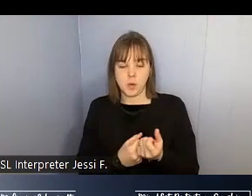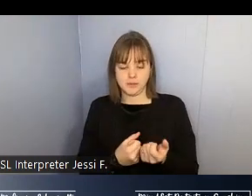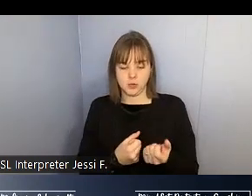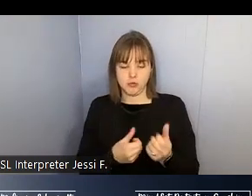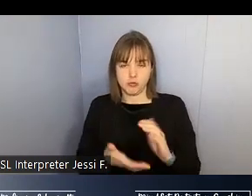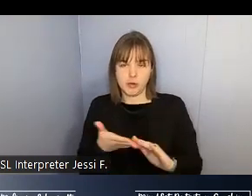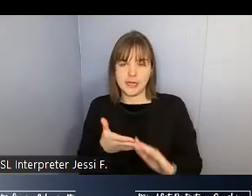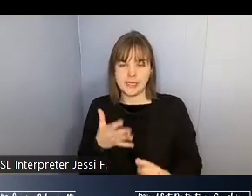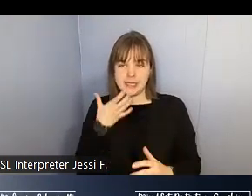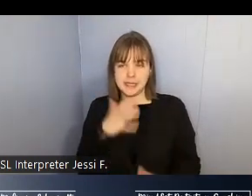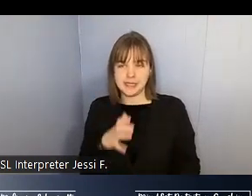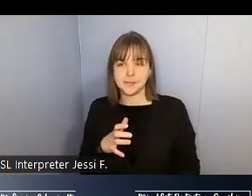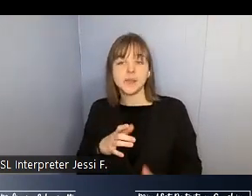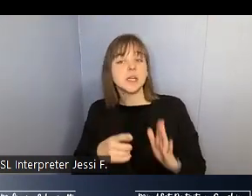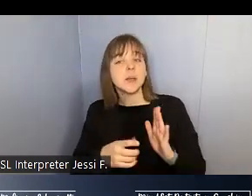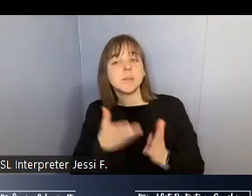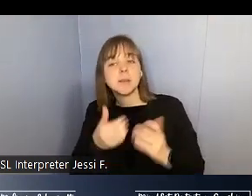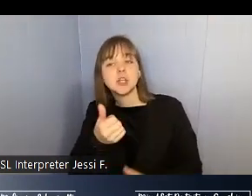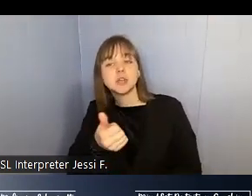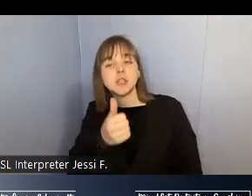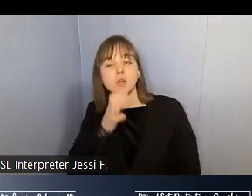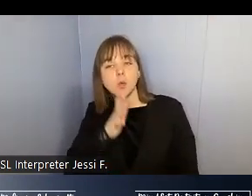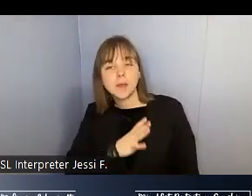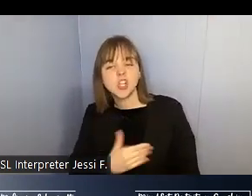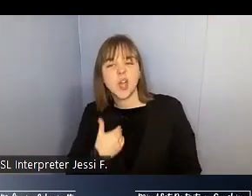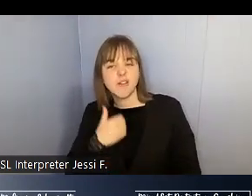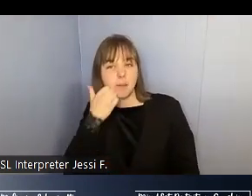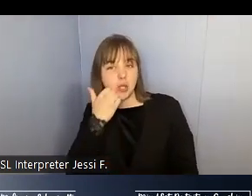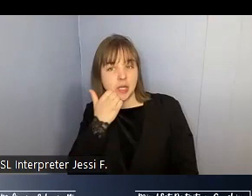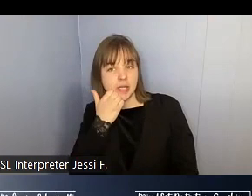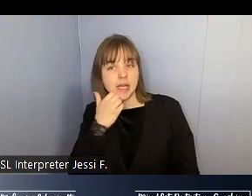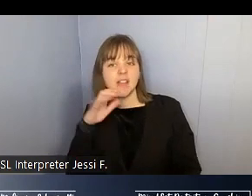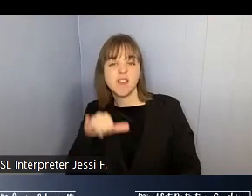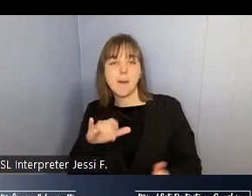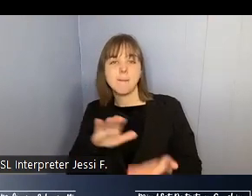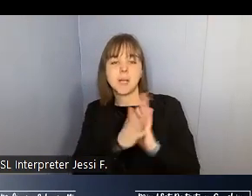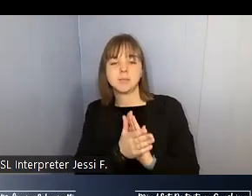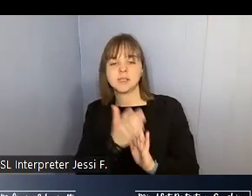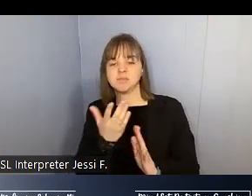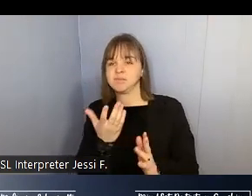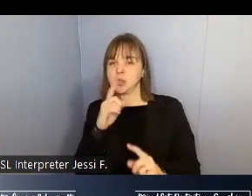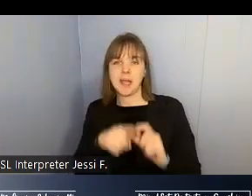your periods might become very irregular or stop altogether. That is a sign of dysfunction. That is not a healthy place to be.